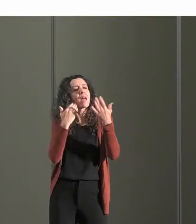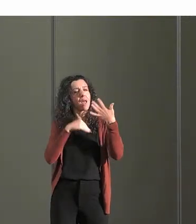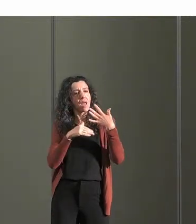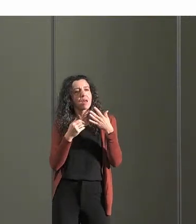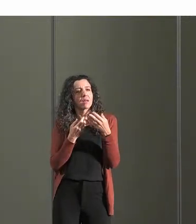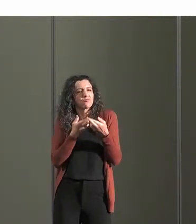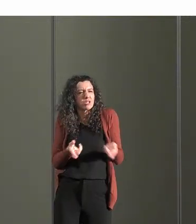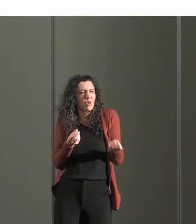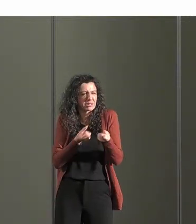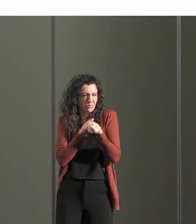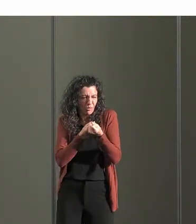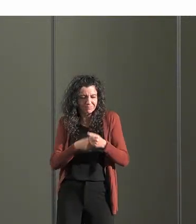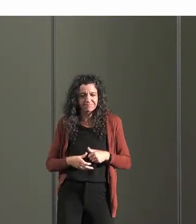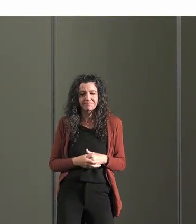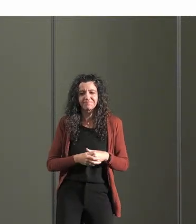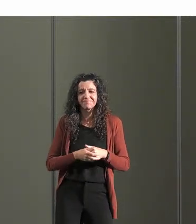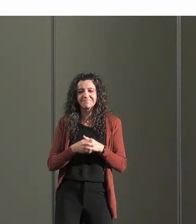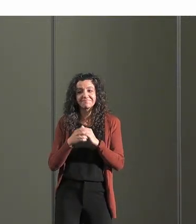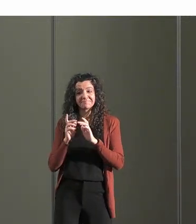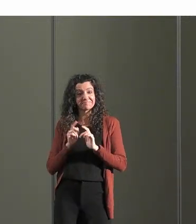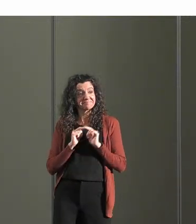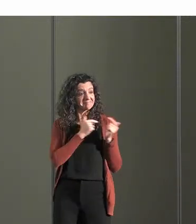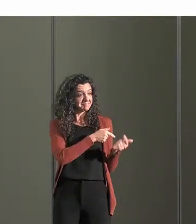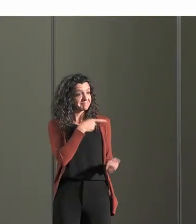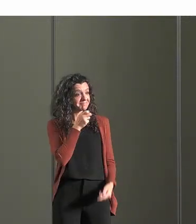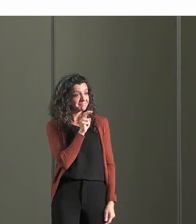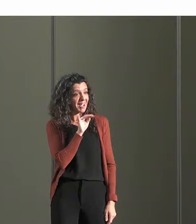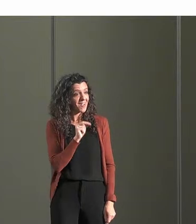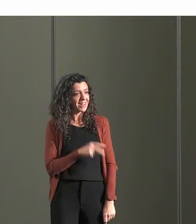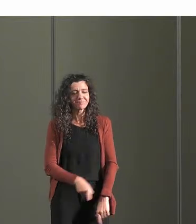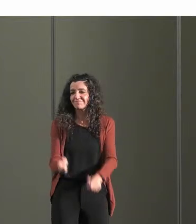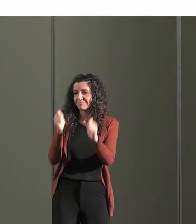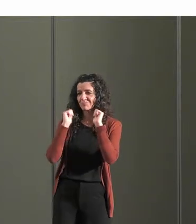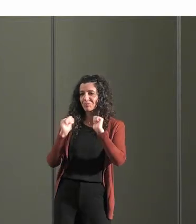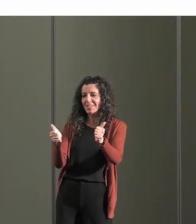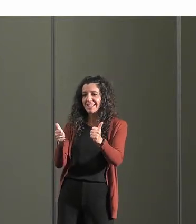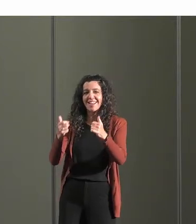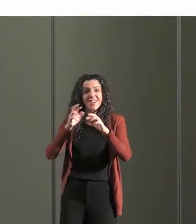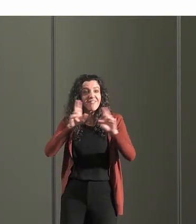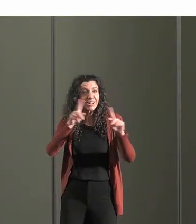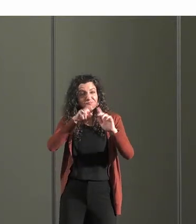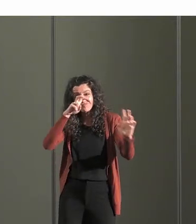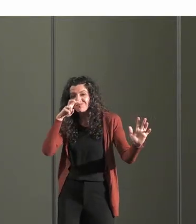will share resources and support materials.